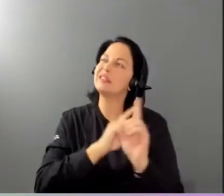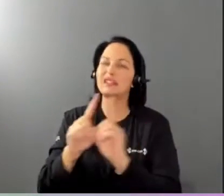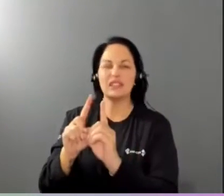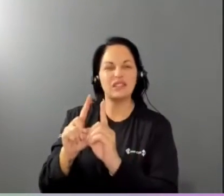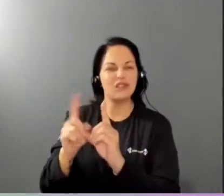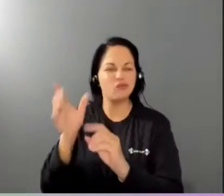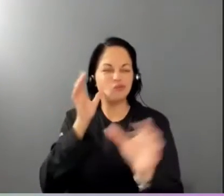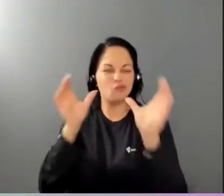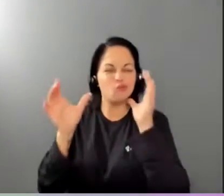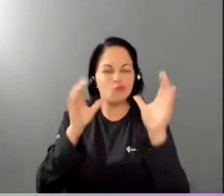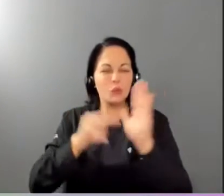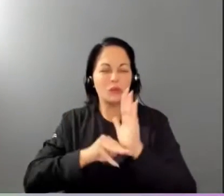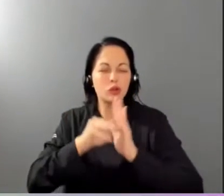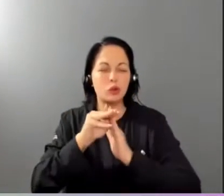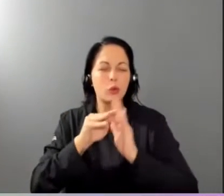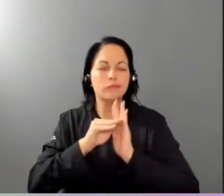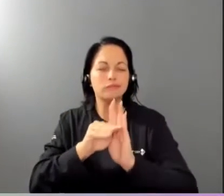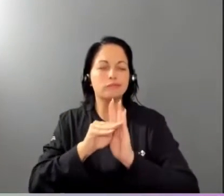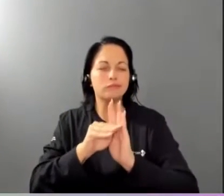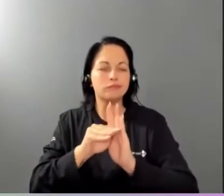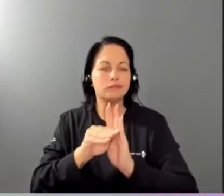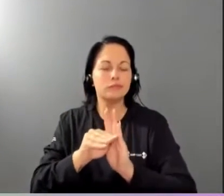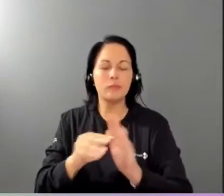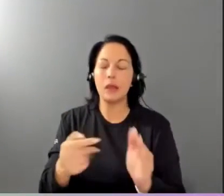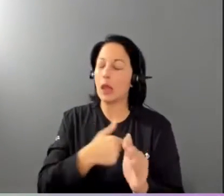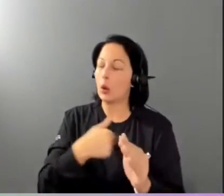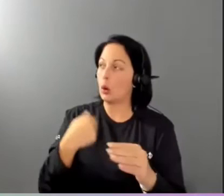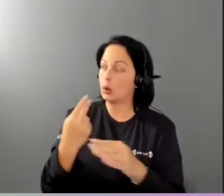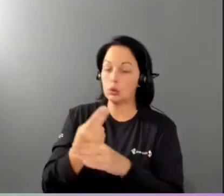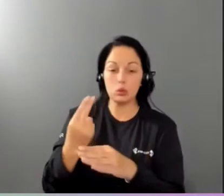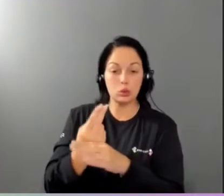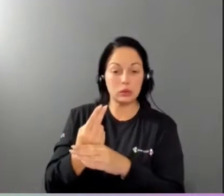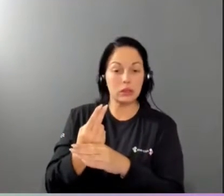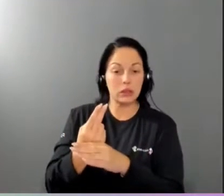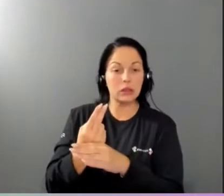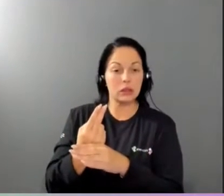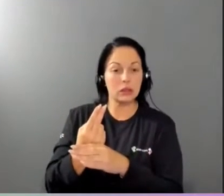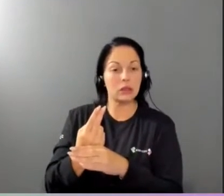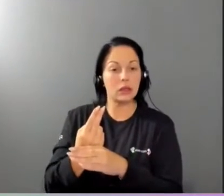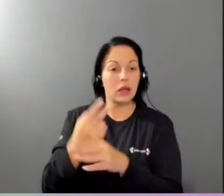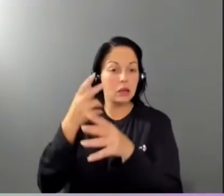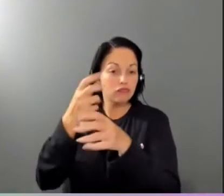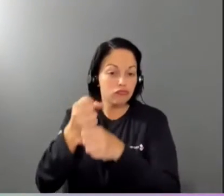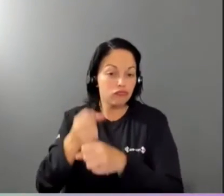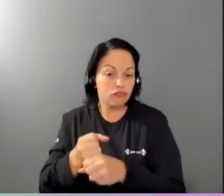us, but also ultimately, with all of you, is to look in a few different ways of